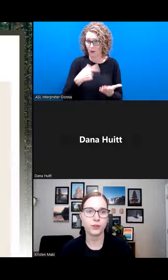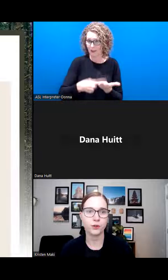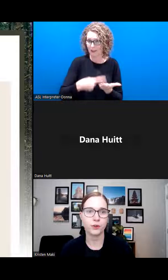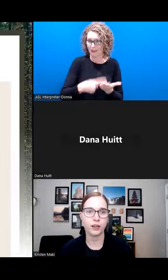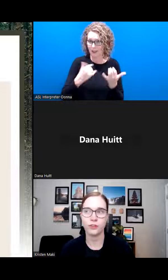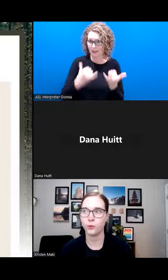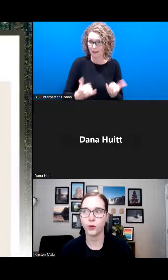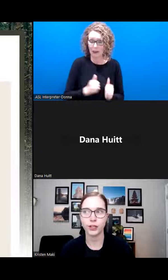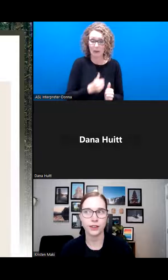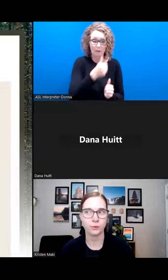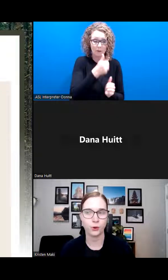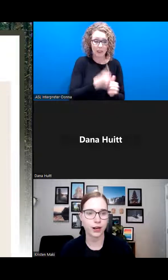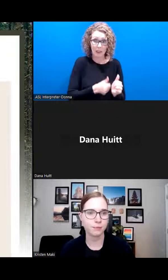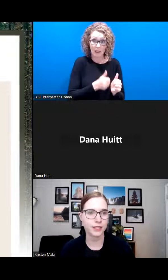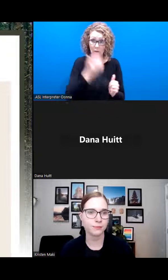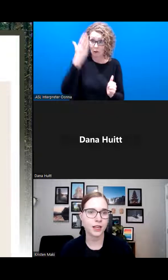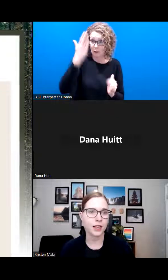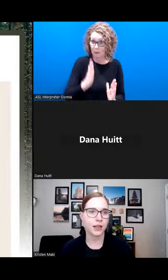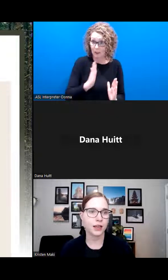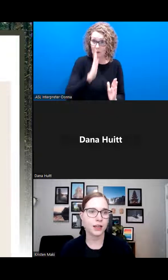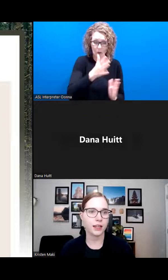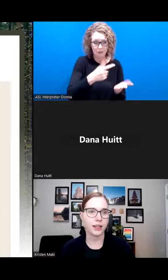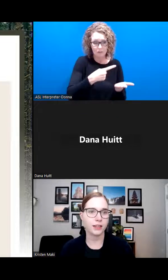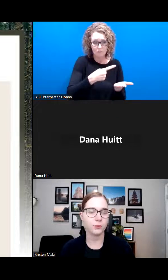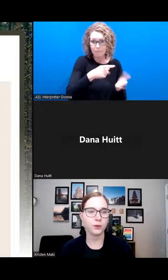panel joining me to talk about their experience and their work in this area. So we're going to get started